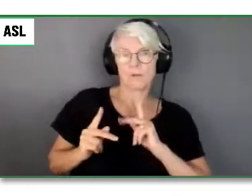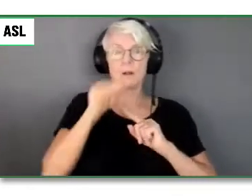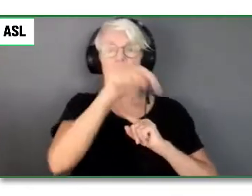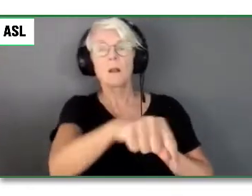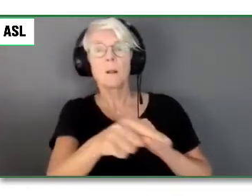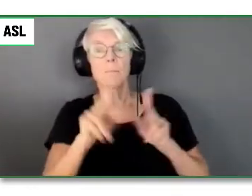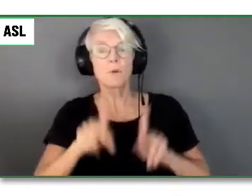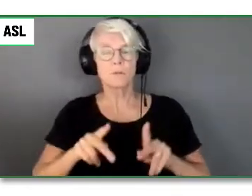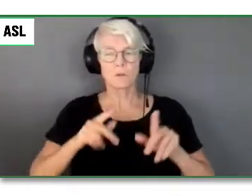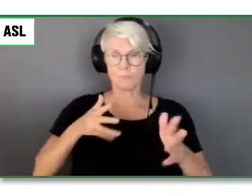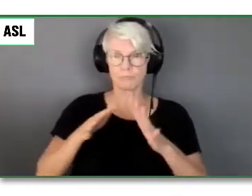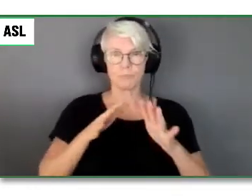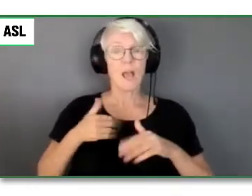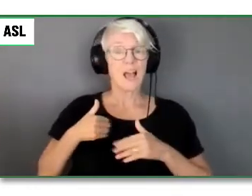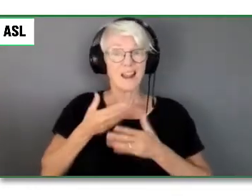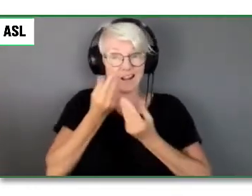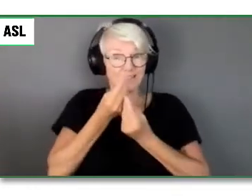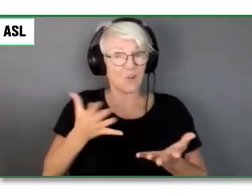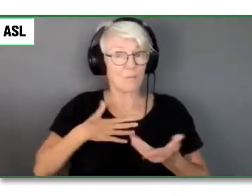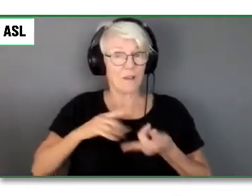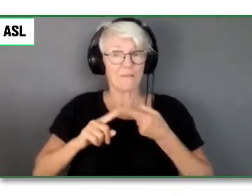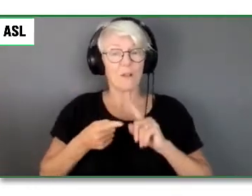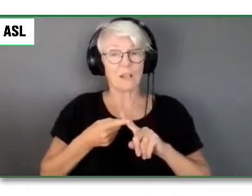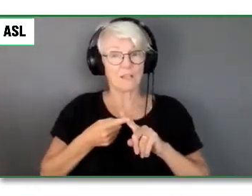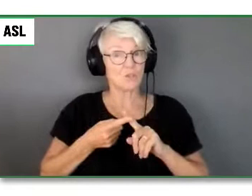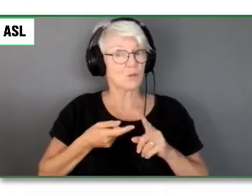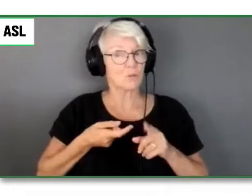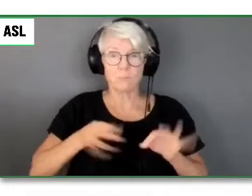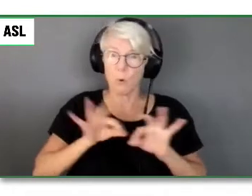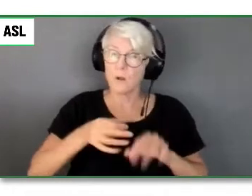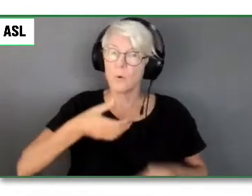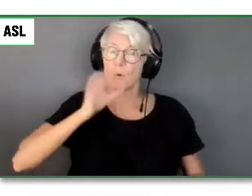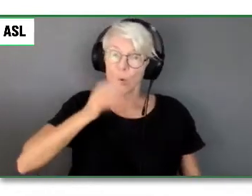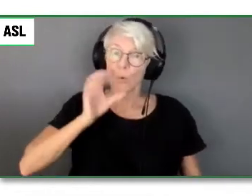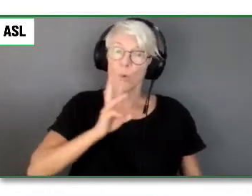friends to remain hydrated.